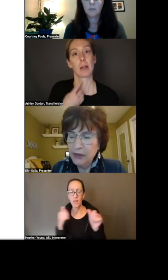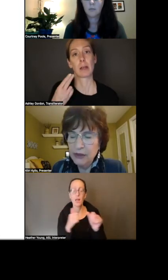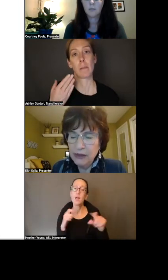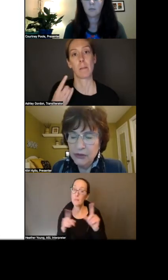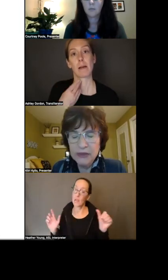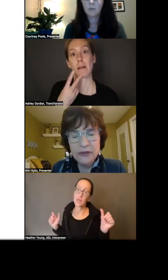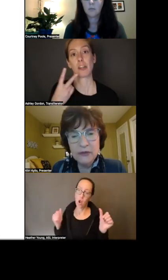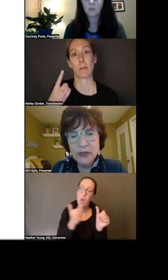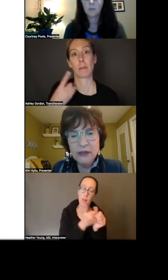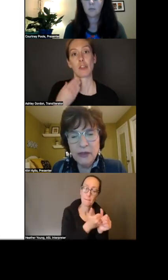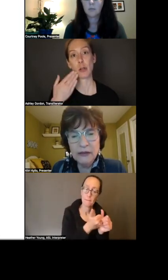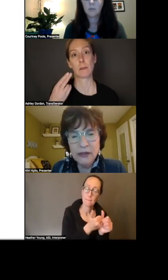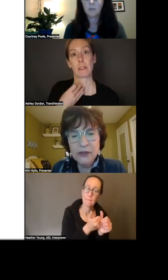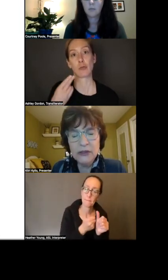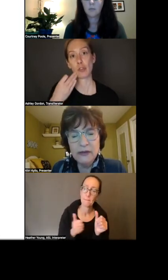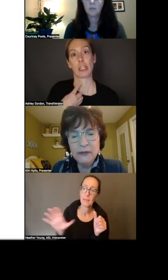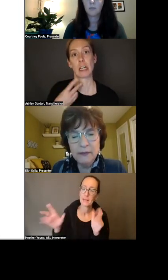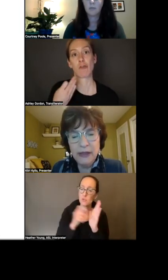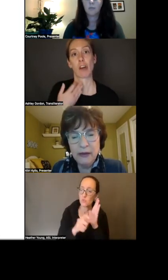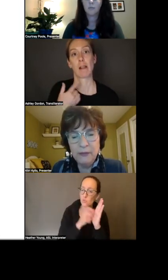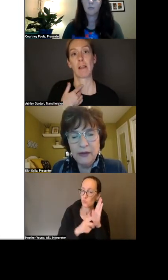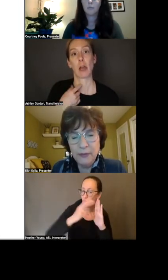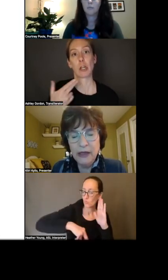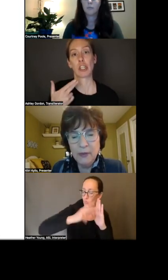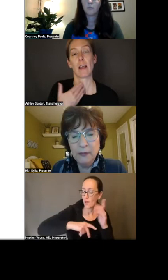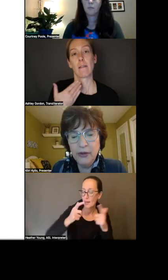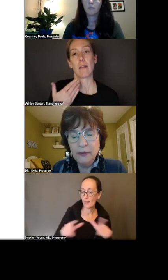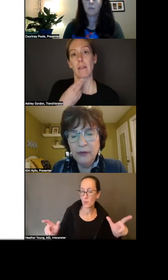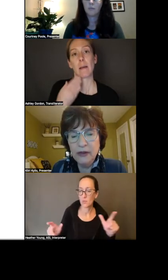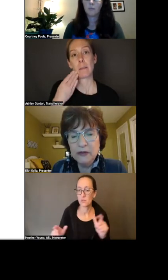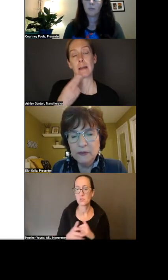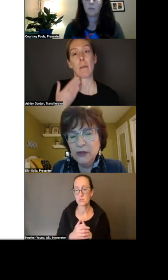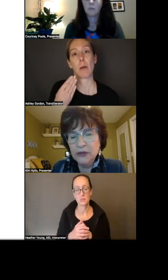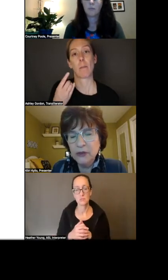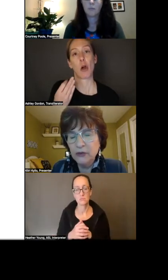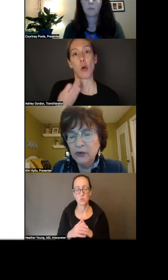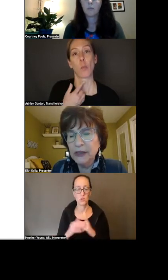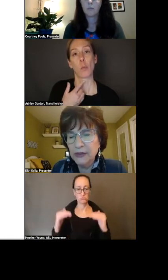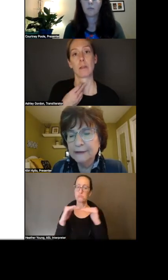in terms of his reading and writing language. They became on par with his peers who had normal hearing.